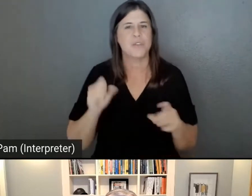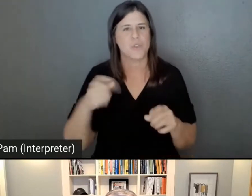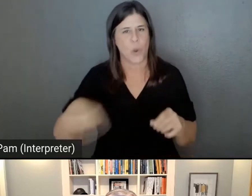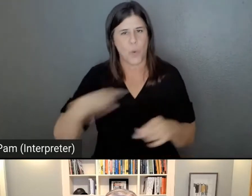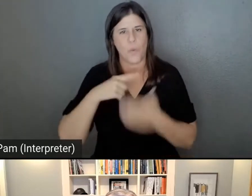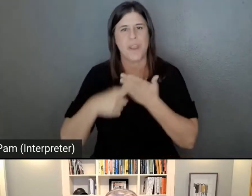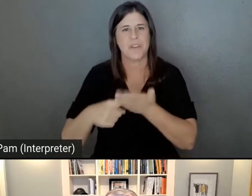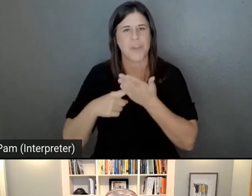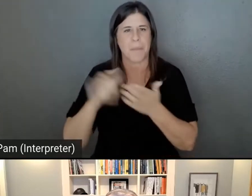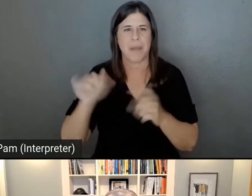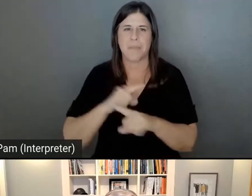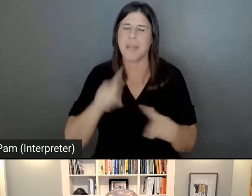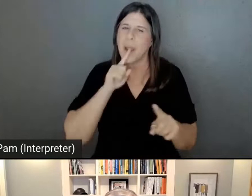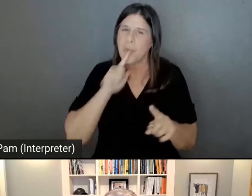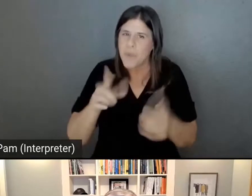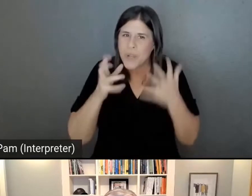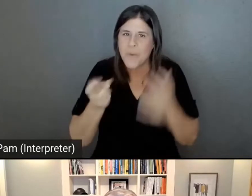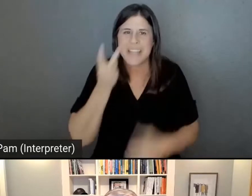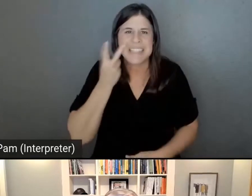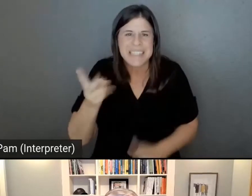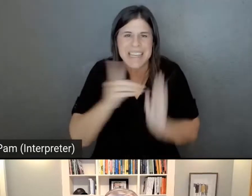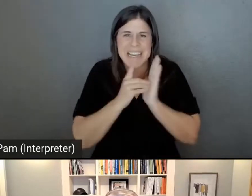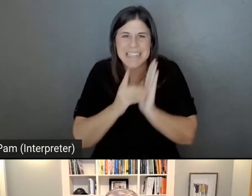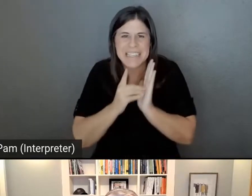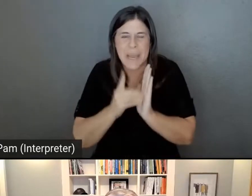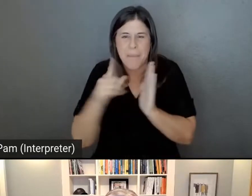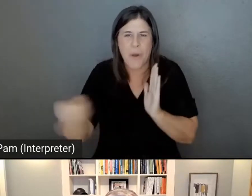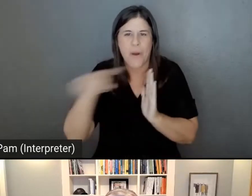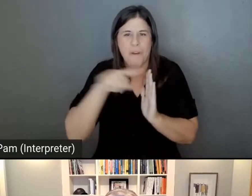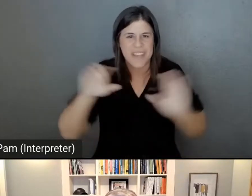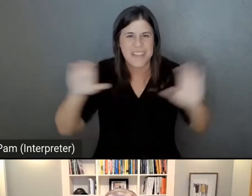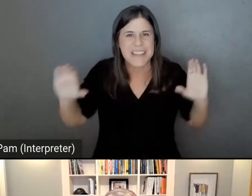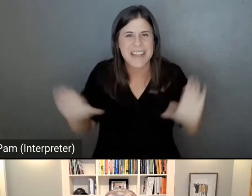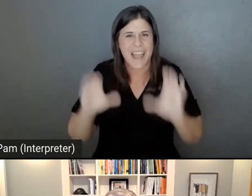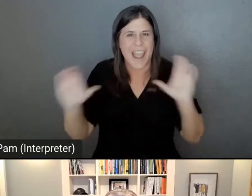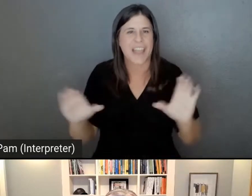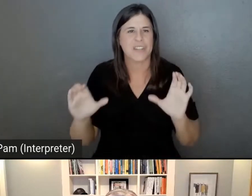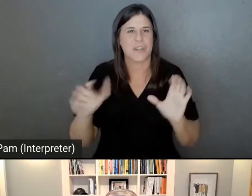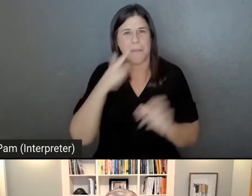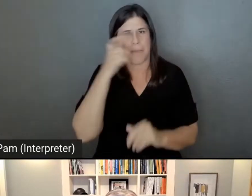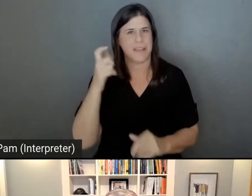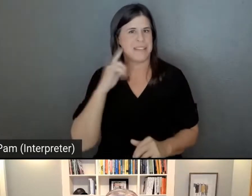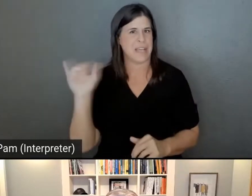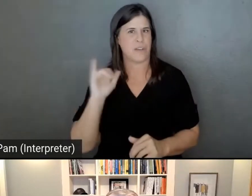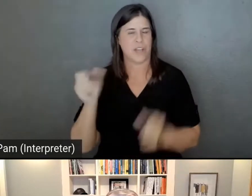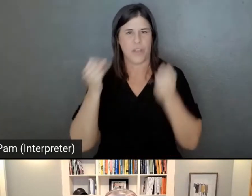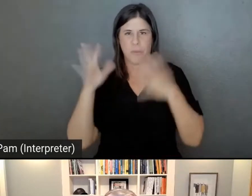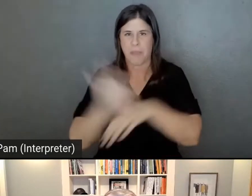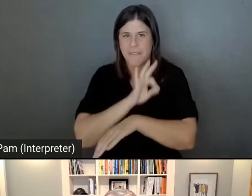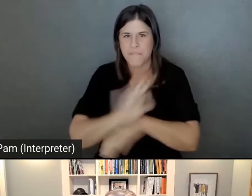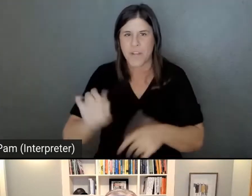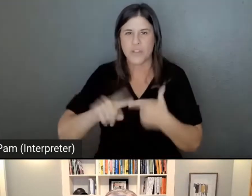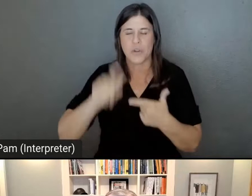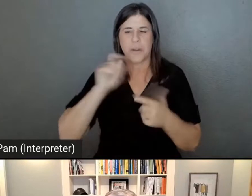but I really want to see a demo of this in action. 'Cause it sounds like there's a lot of features, a lot of cool things we can check out